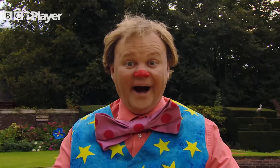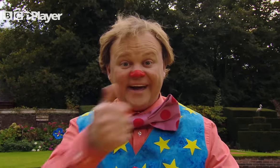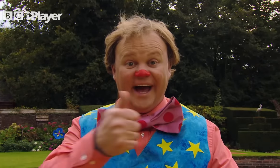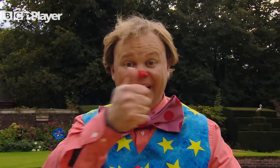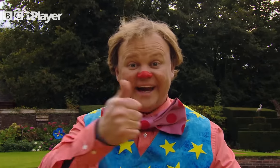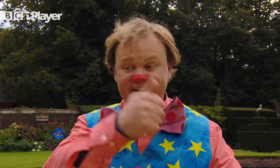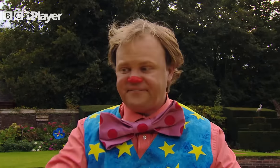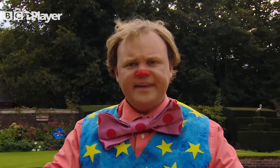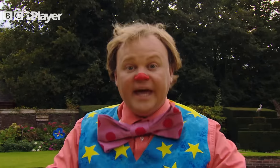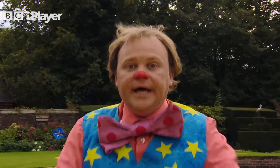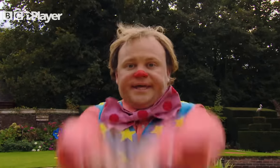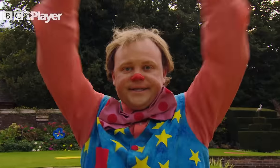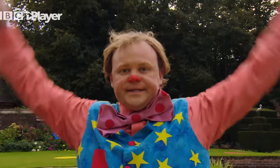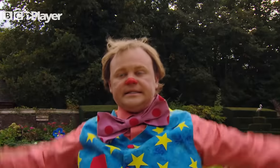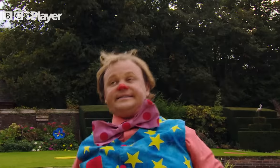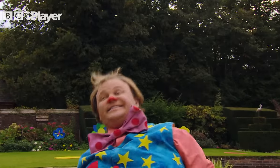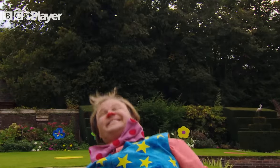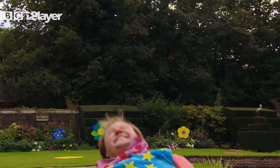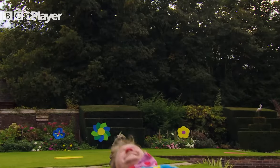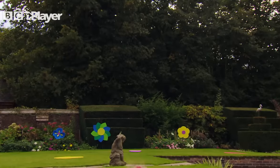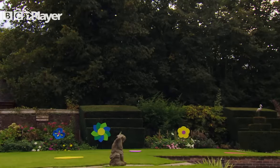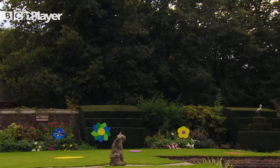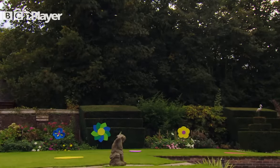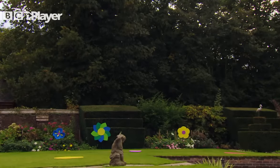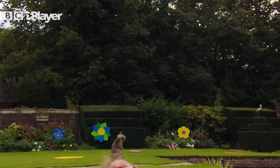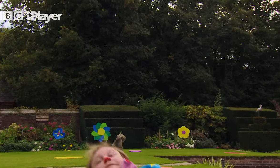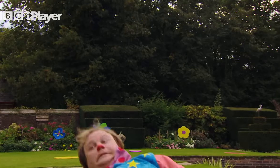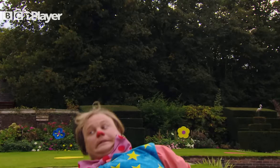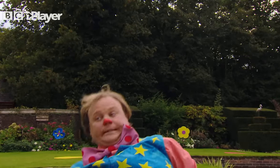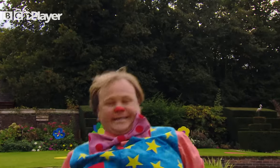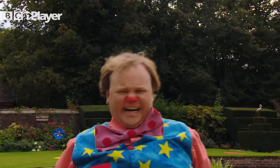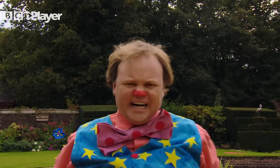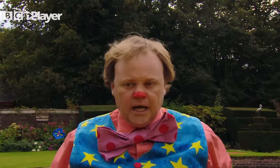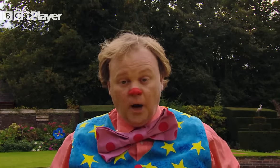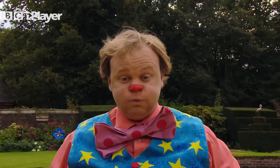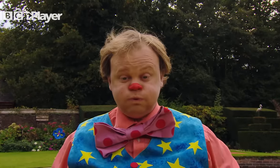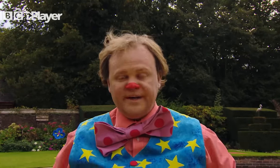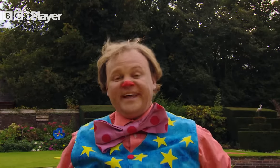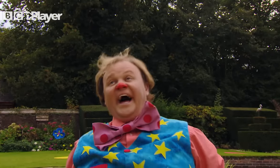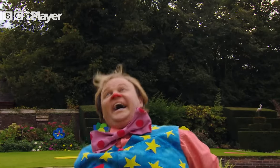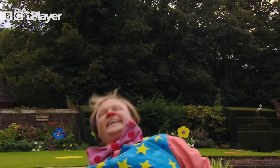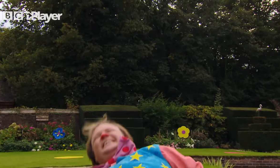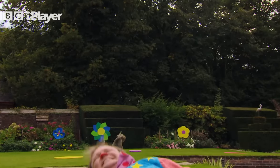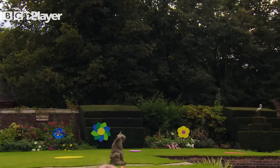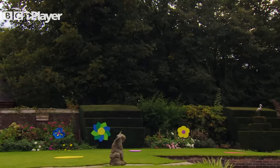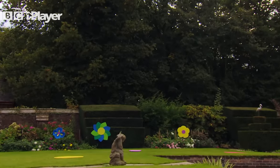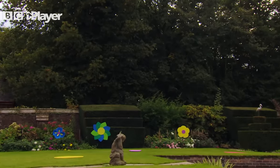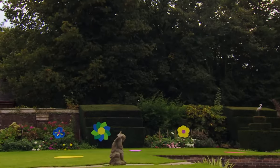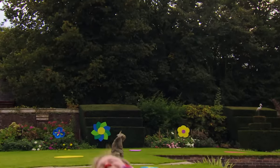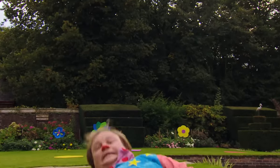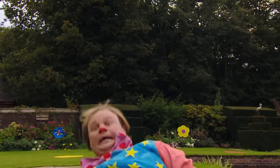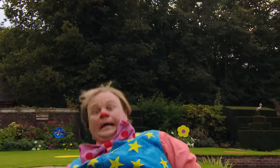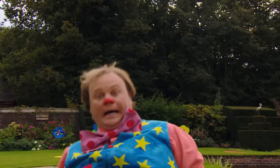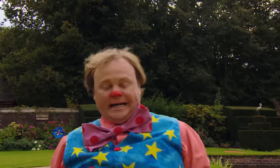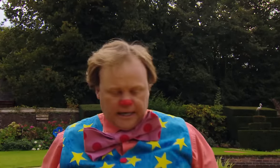okay